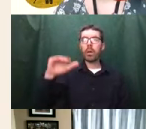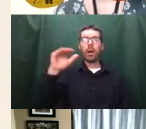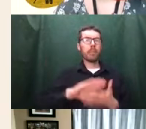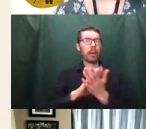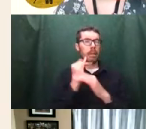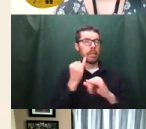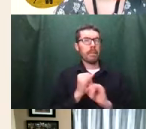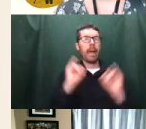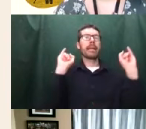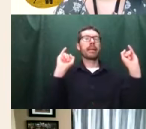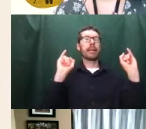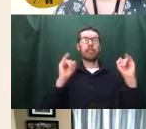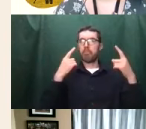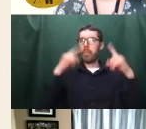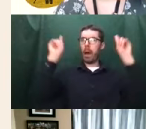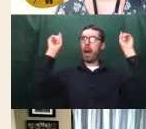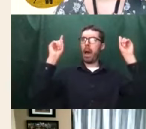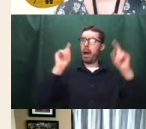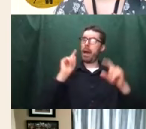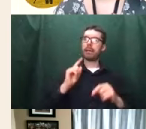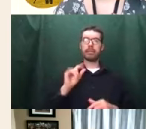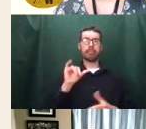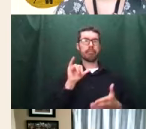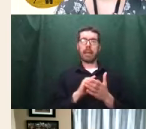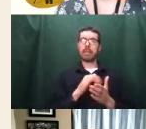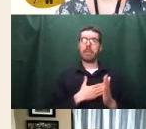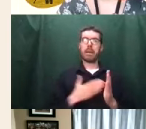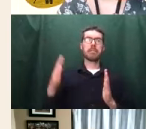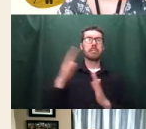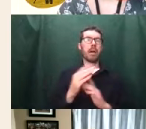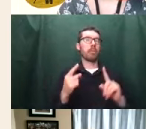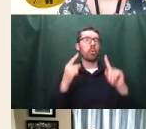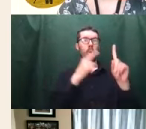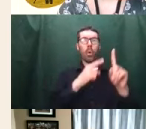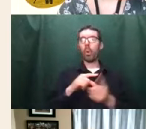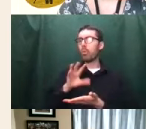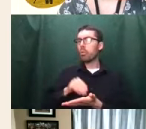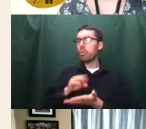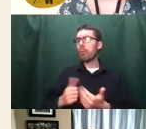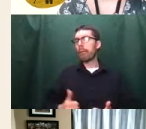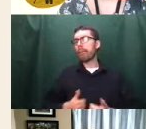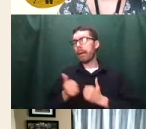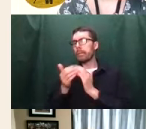right? That it is the ultimate goal from day-to-day life skills to long-term goals. What are dreams